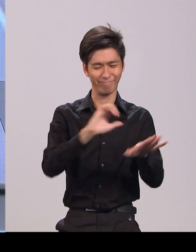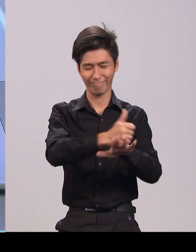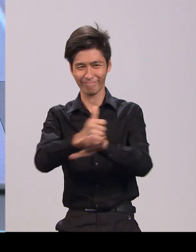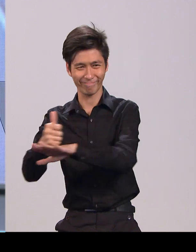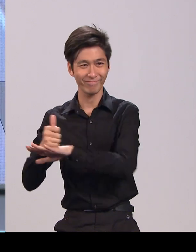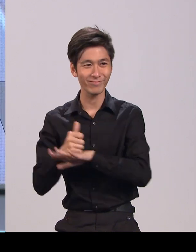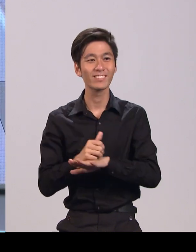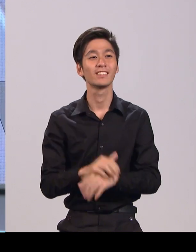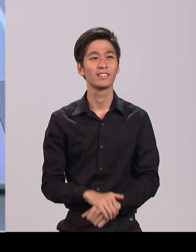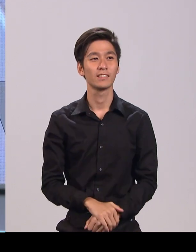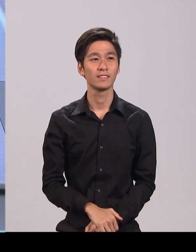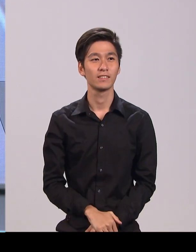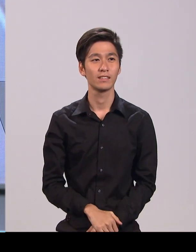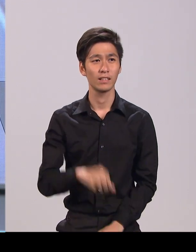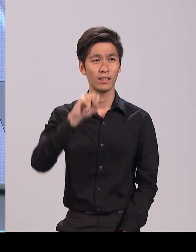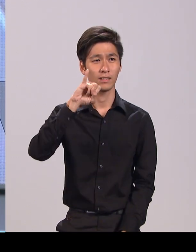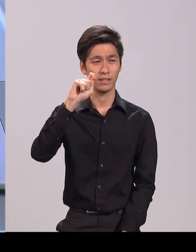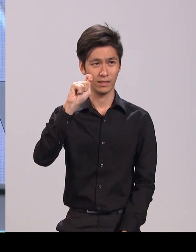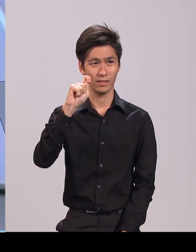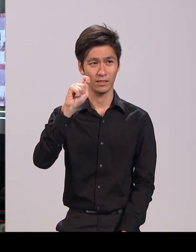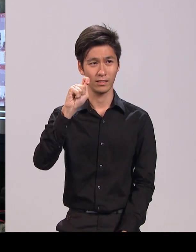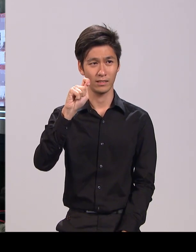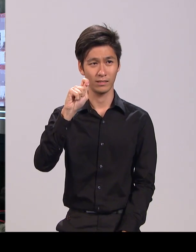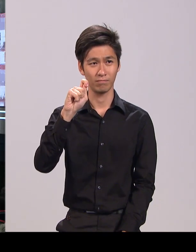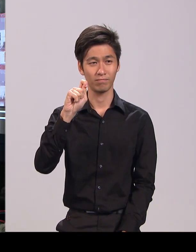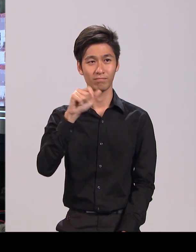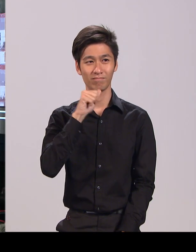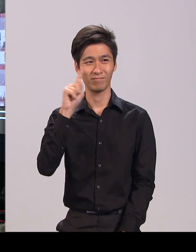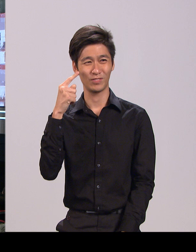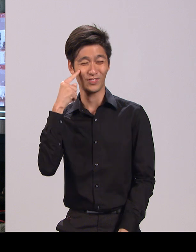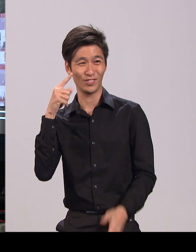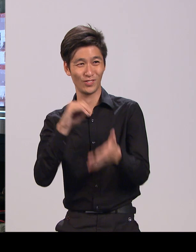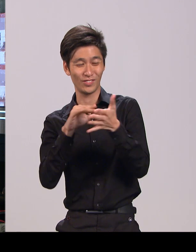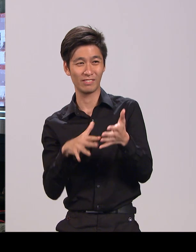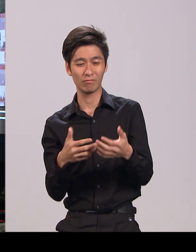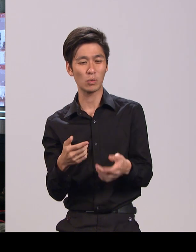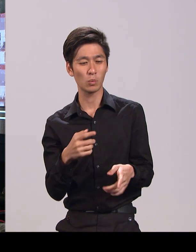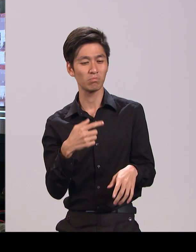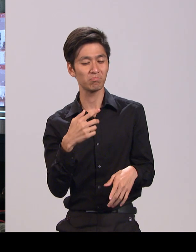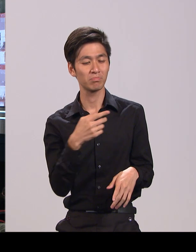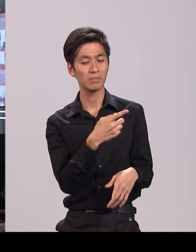SIT in Punggol will cater not just to students but to anyone wanting to up-skill